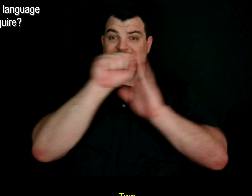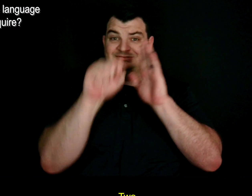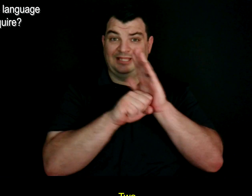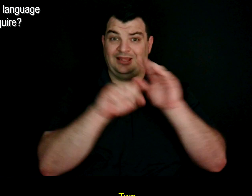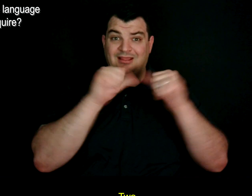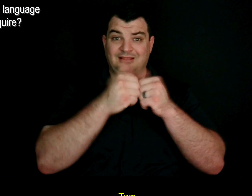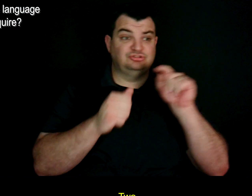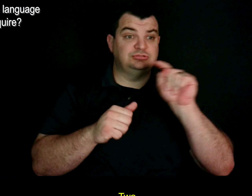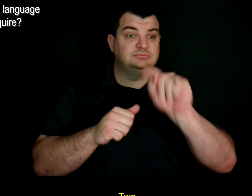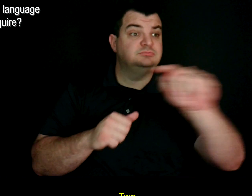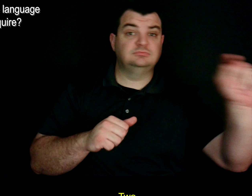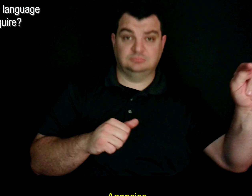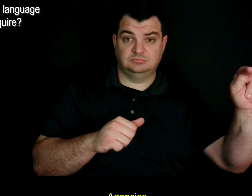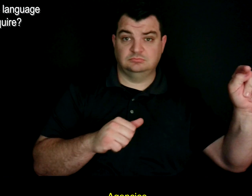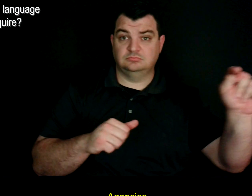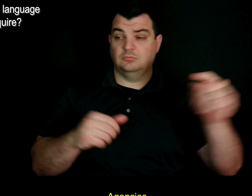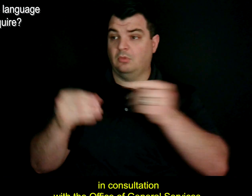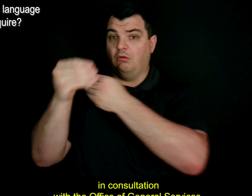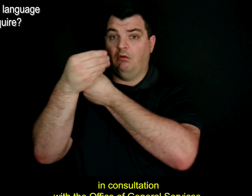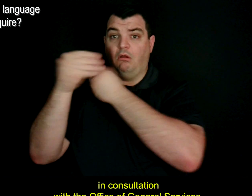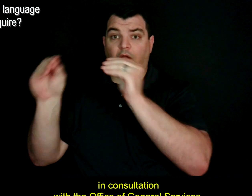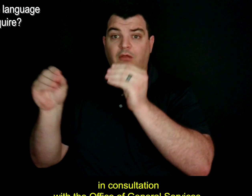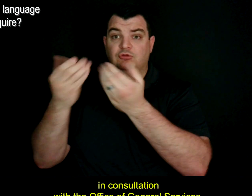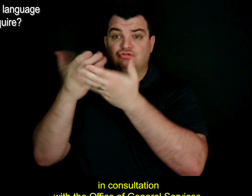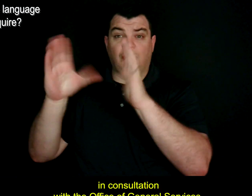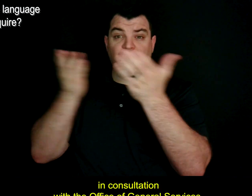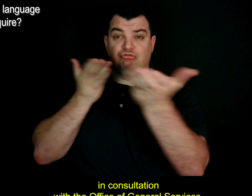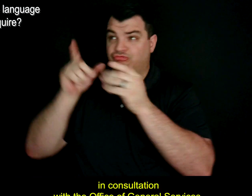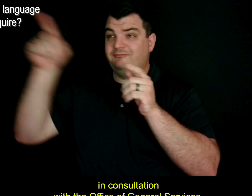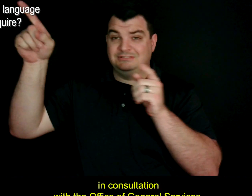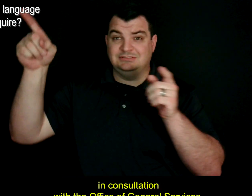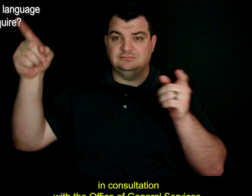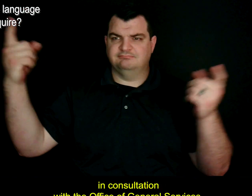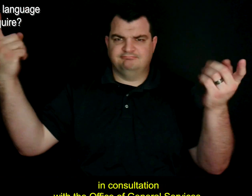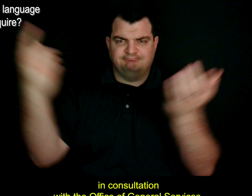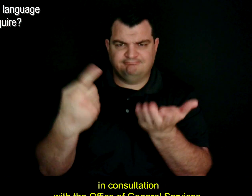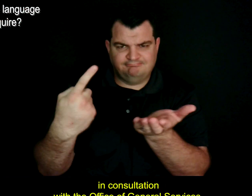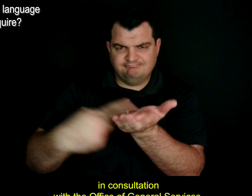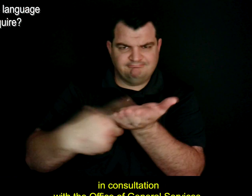Two, Agencies, in consultation with the Office of General Services,